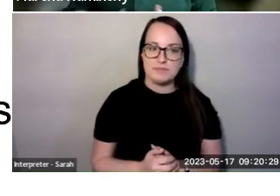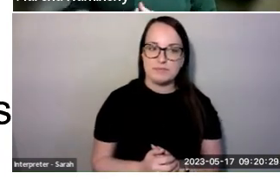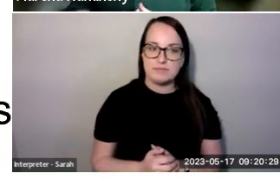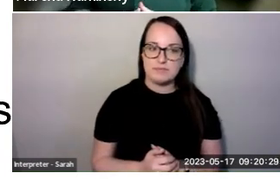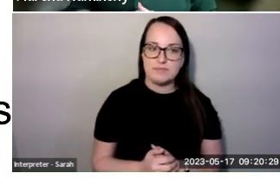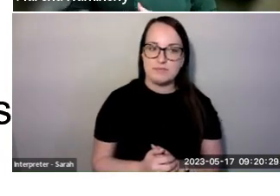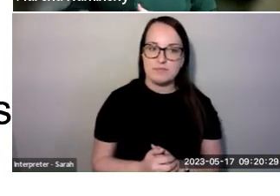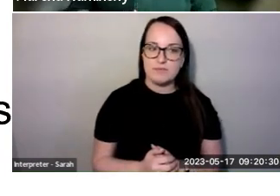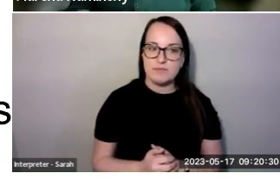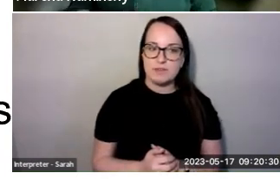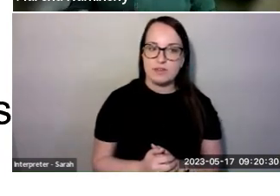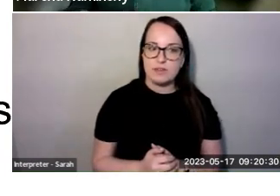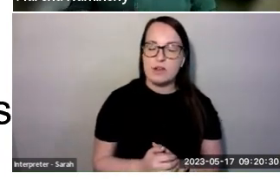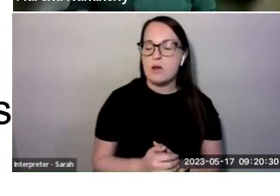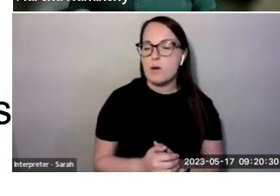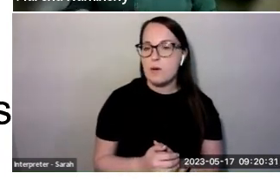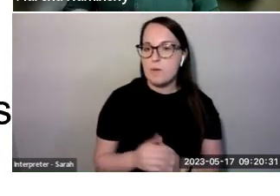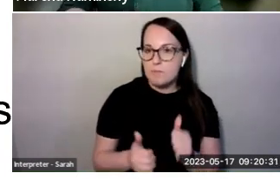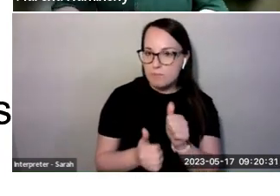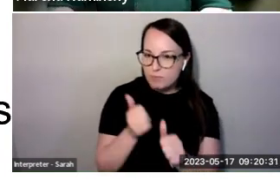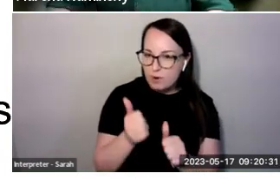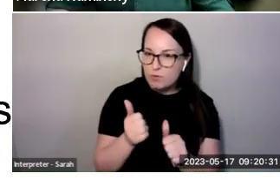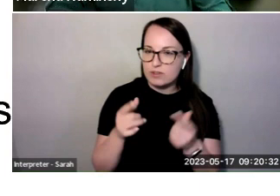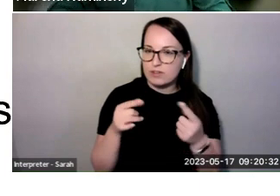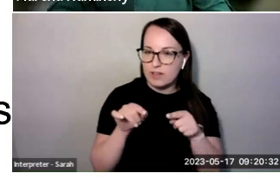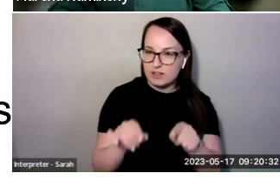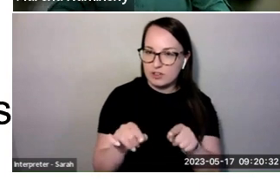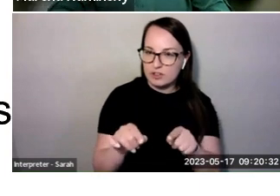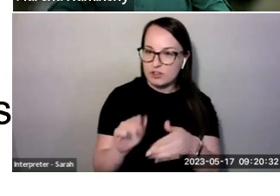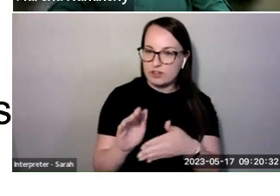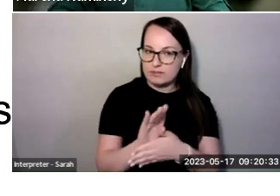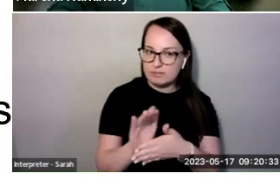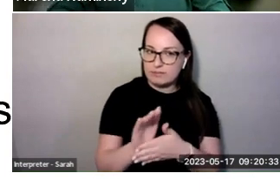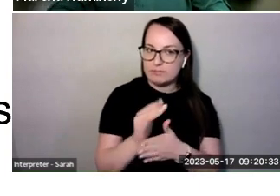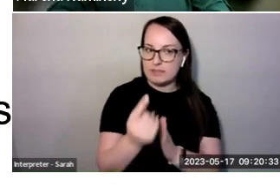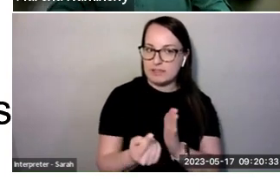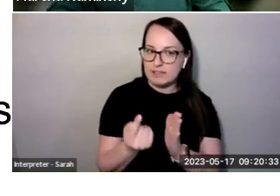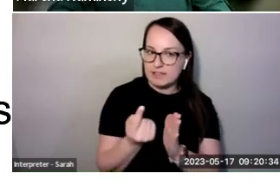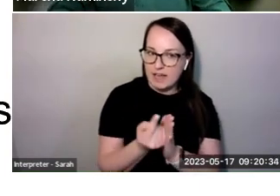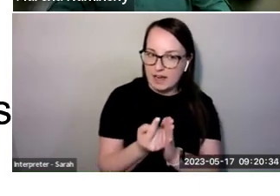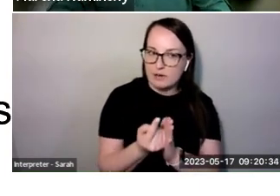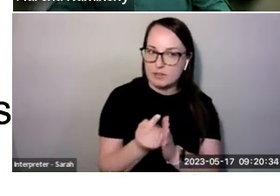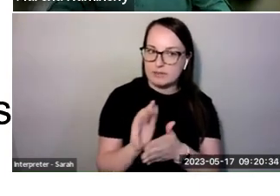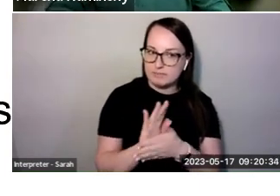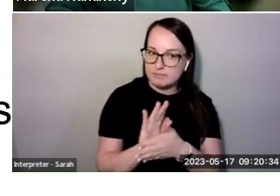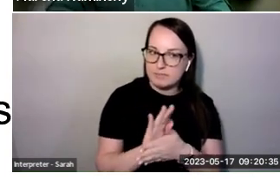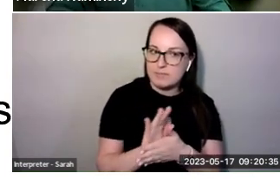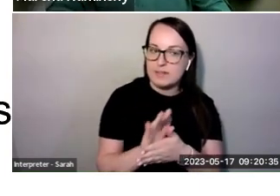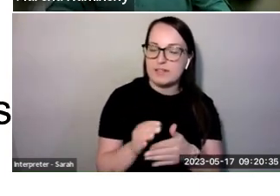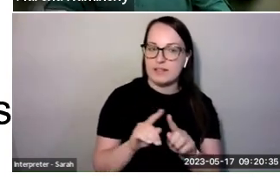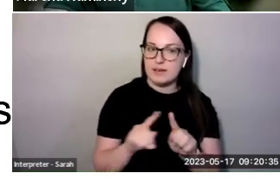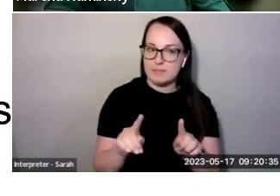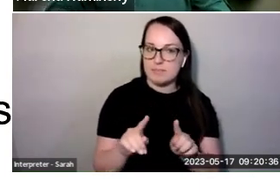Our department operates 24-7, every day of the year.